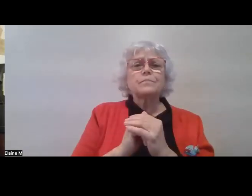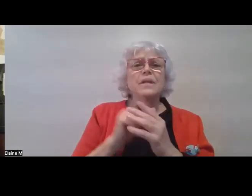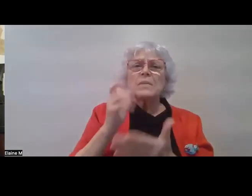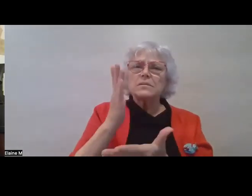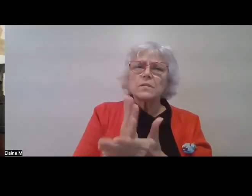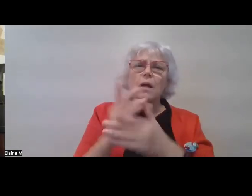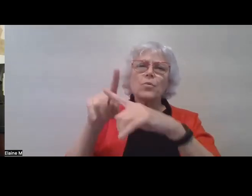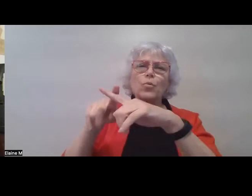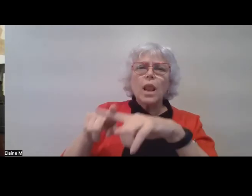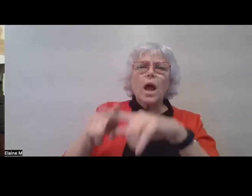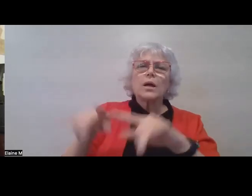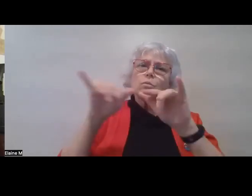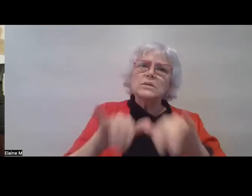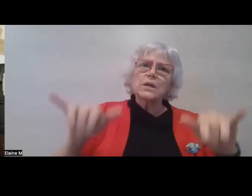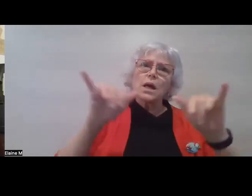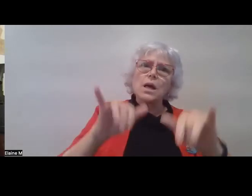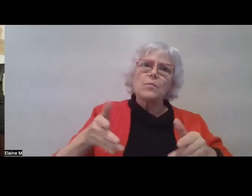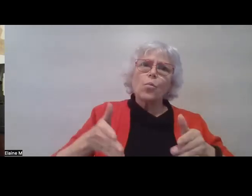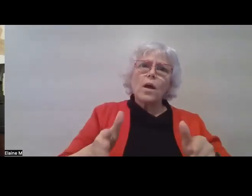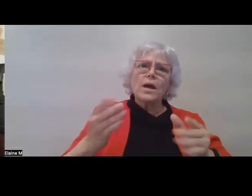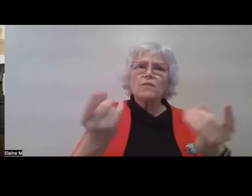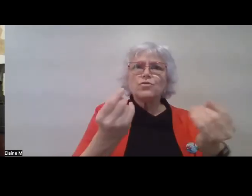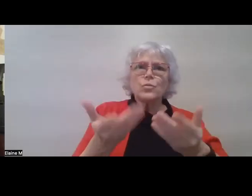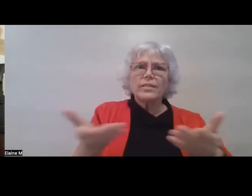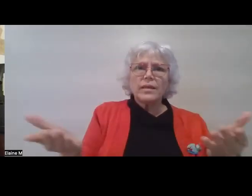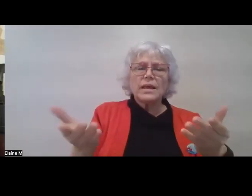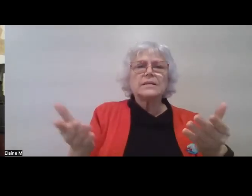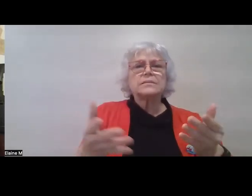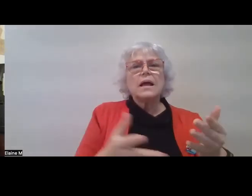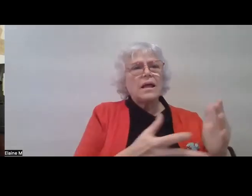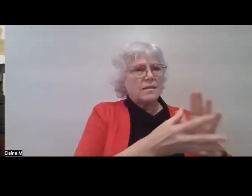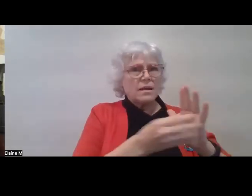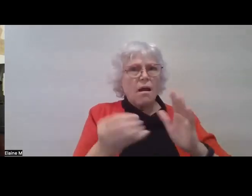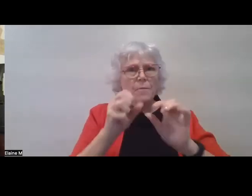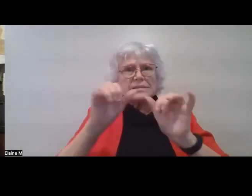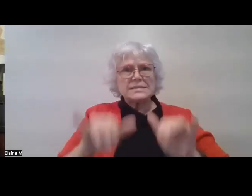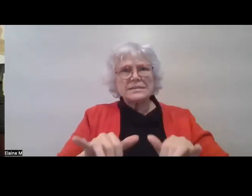the same ways of being but still replicate systems of harm within our climate movement.